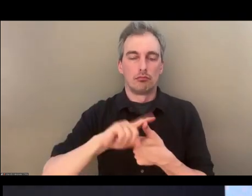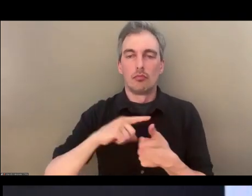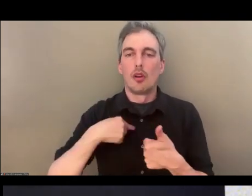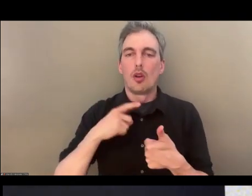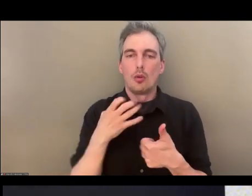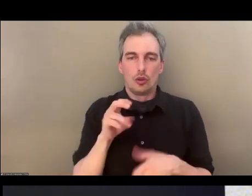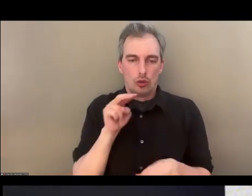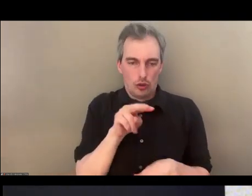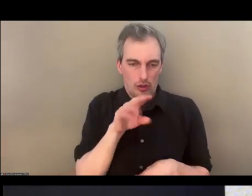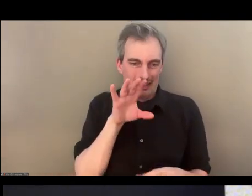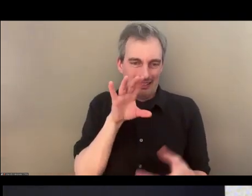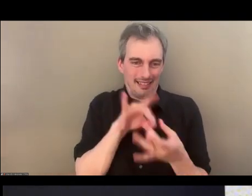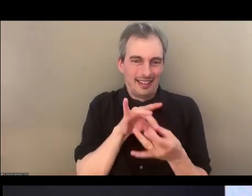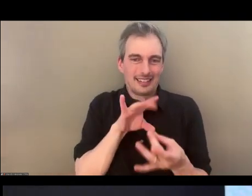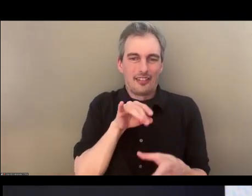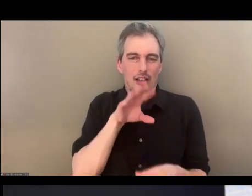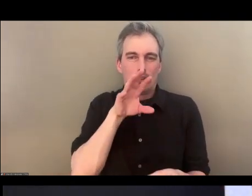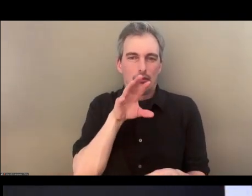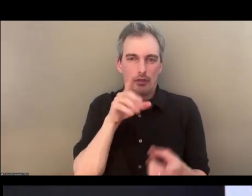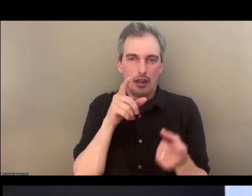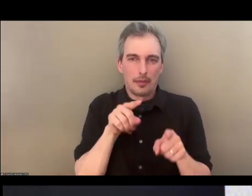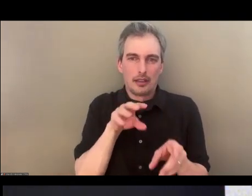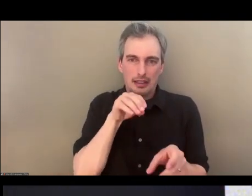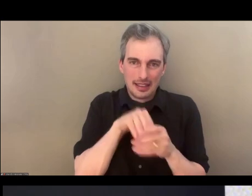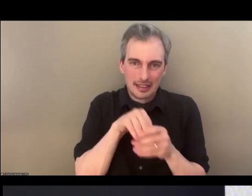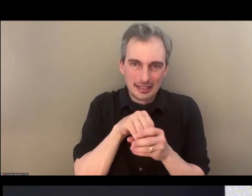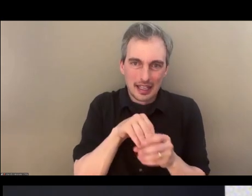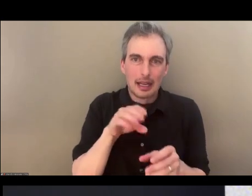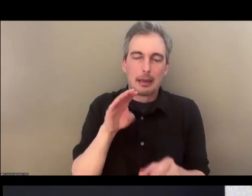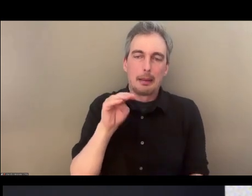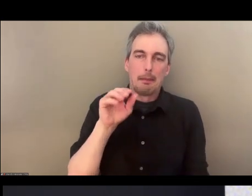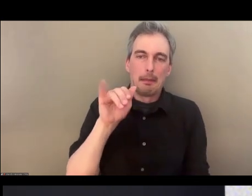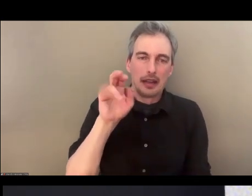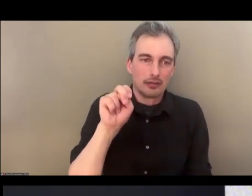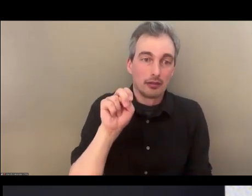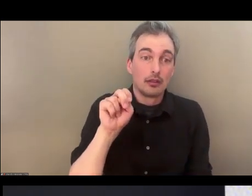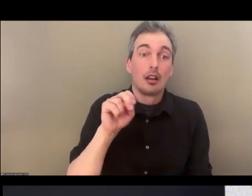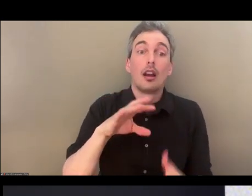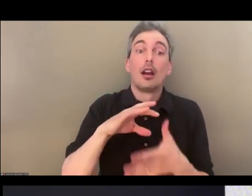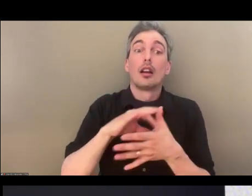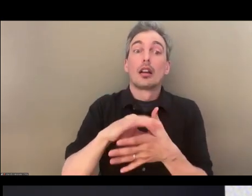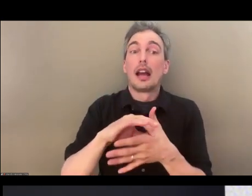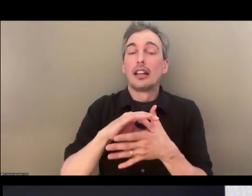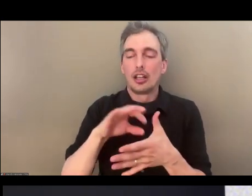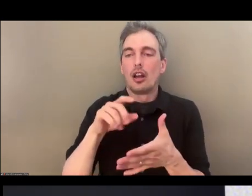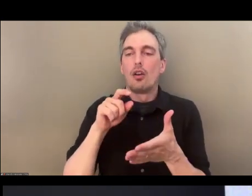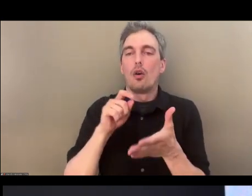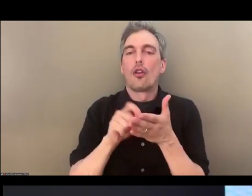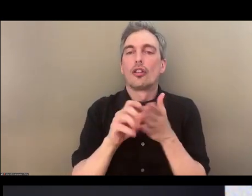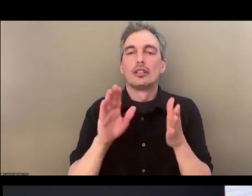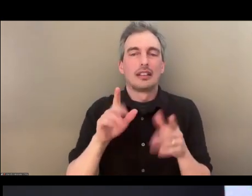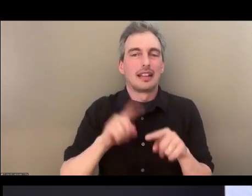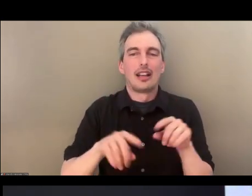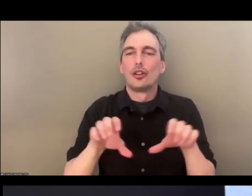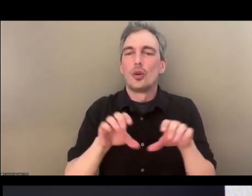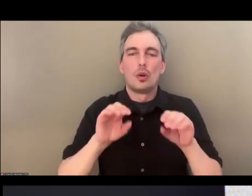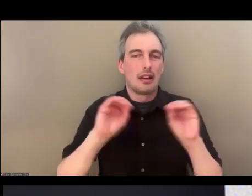Content authors can't do anything in the header or the footer of the page. They're only working in main. Rule one is the one I just showed you.